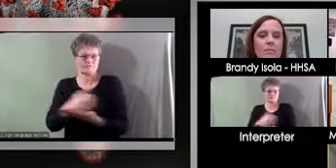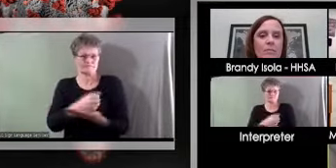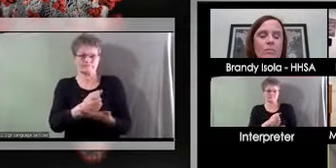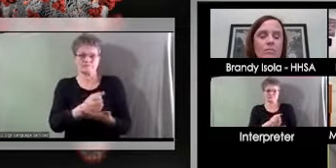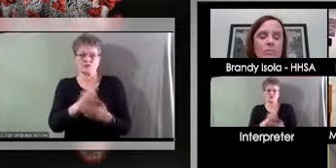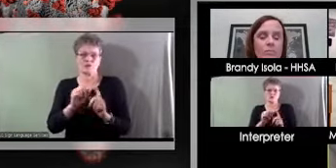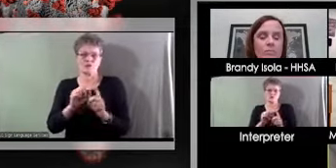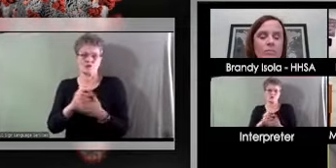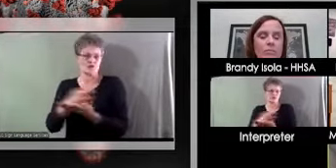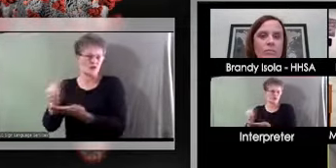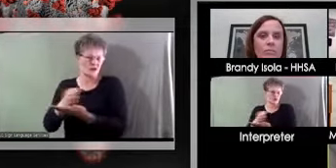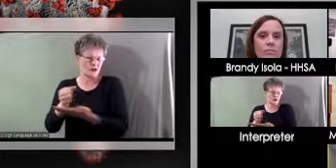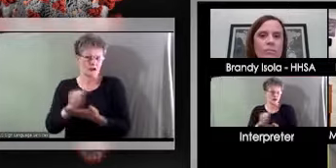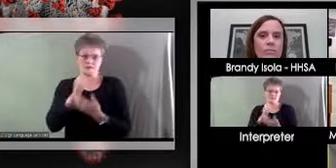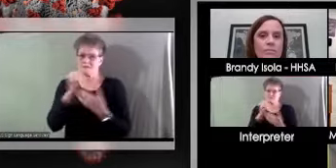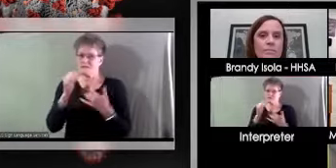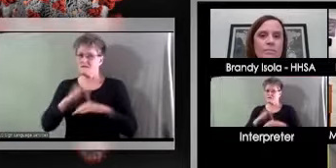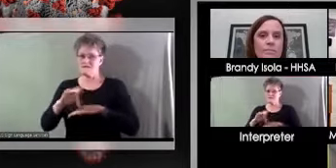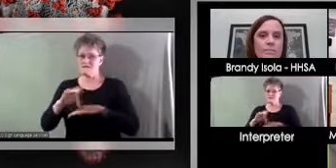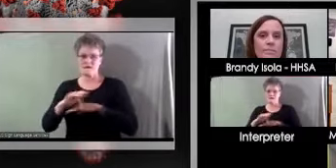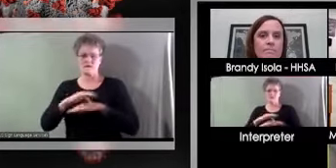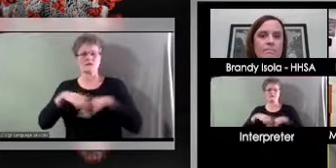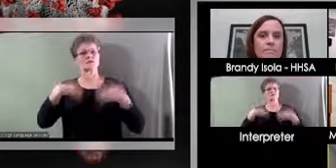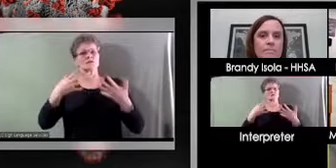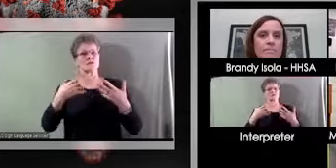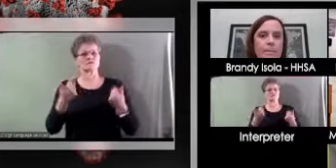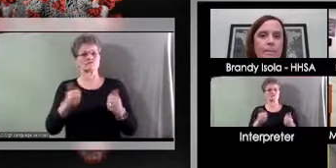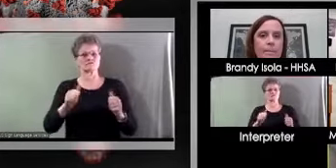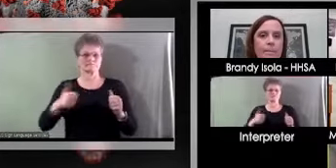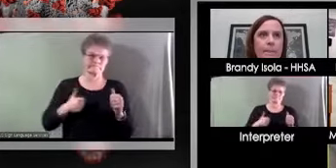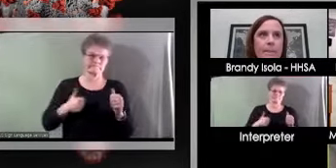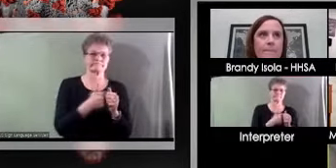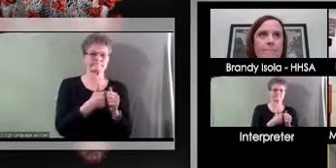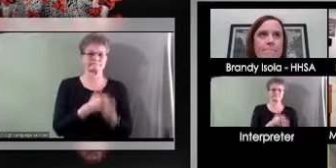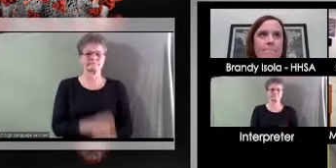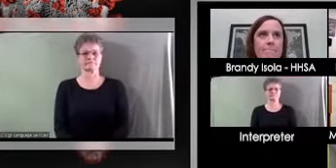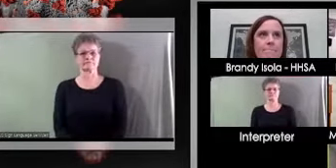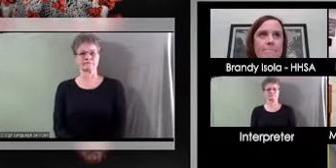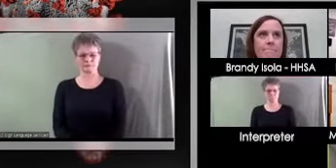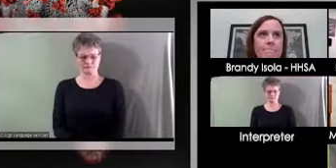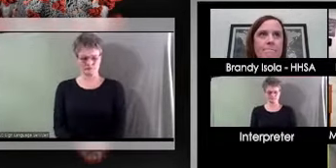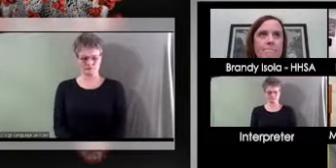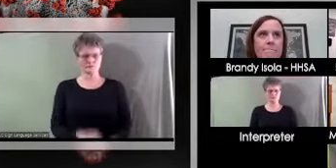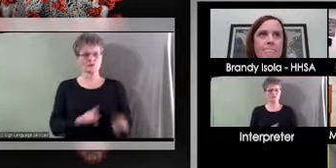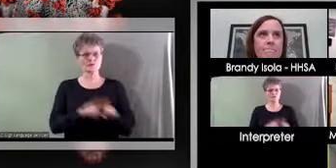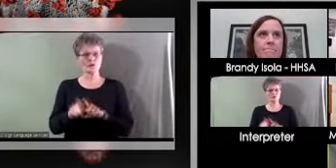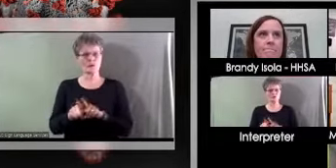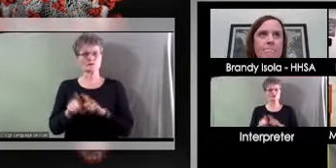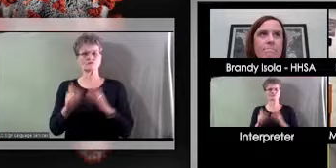and so getting communications out to providers about that and talking with the other healthcare partners on this phone to just sort of